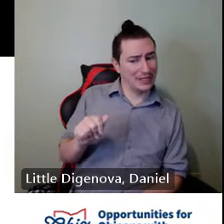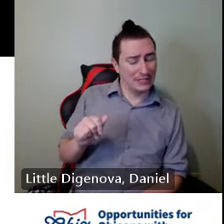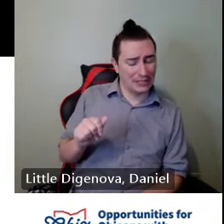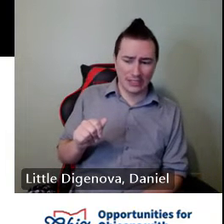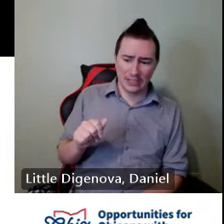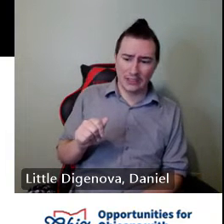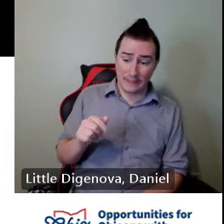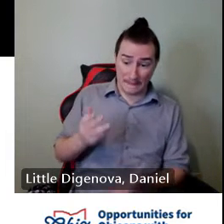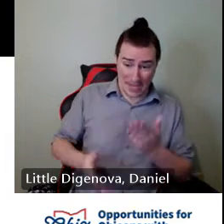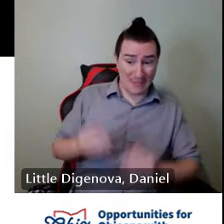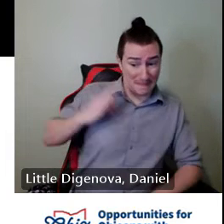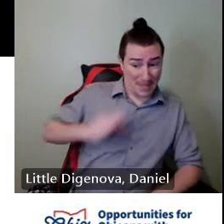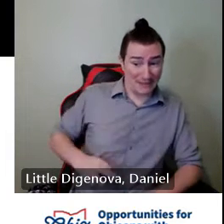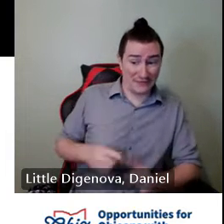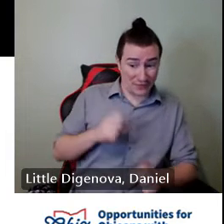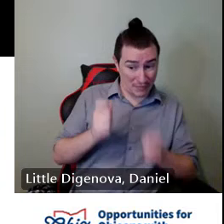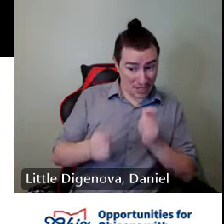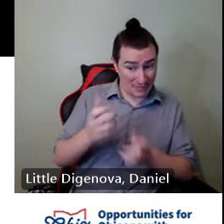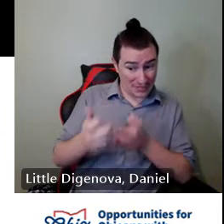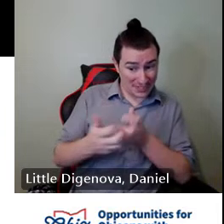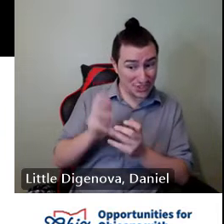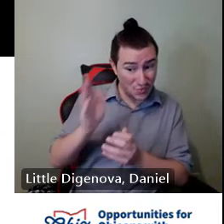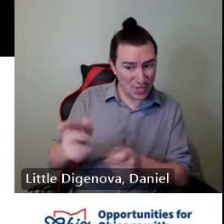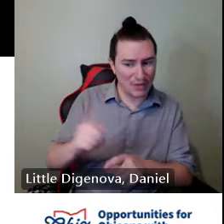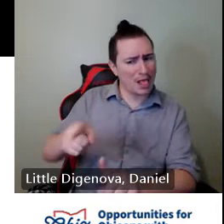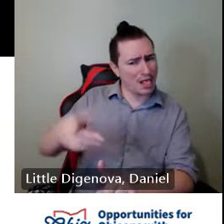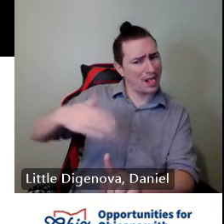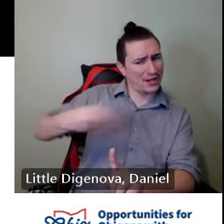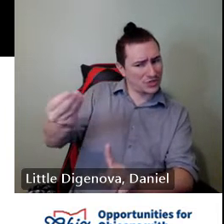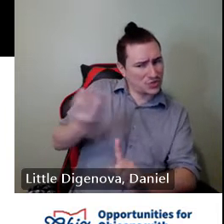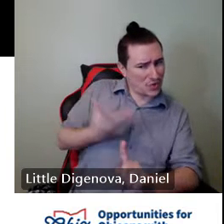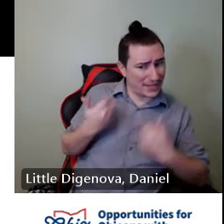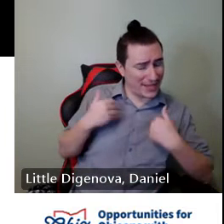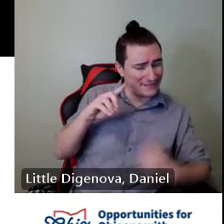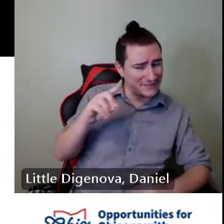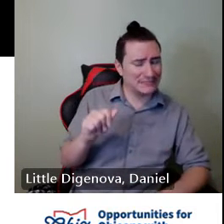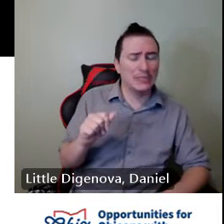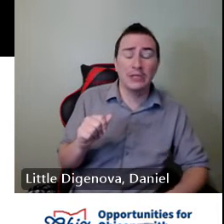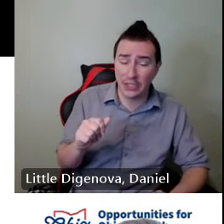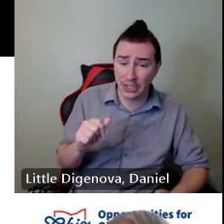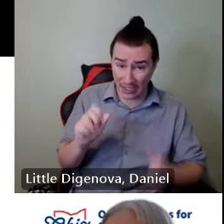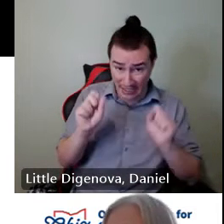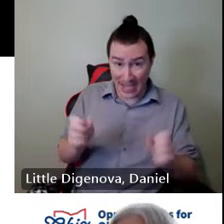disclosed any disability, are there ways of encouraging them to get support without suggesting they may have a